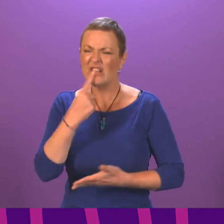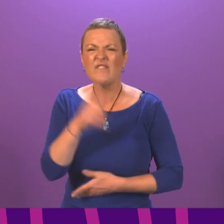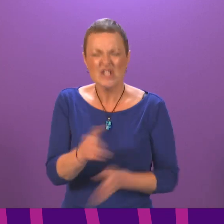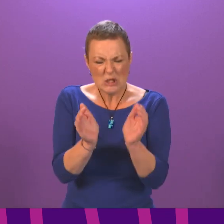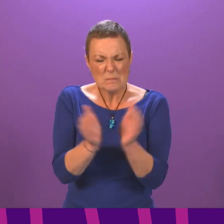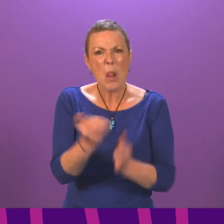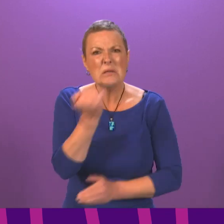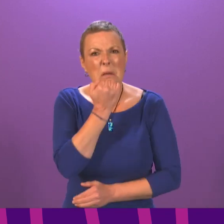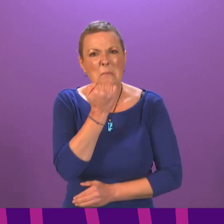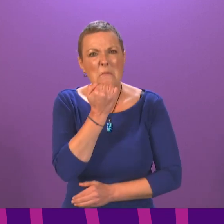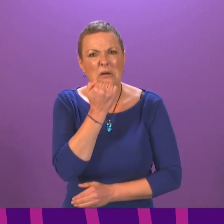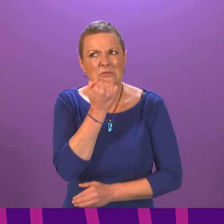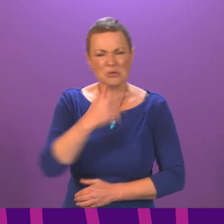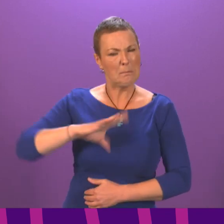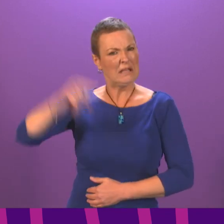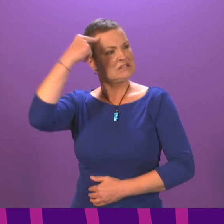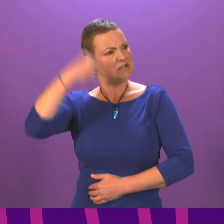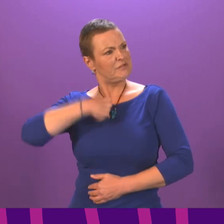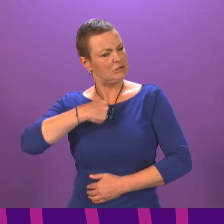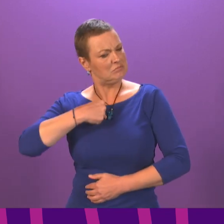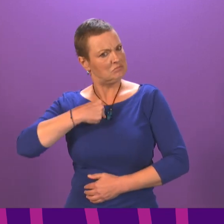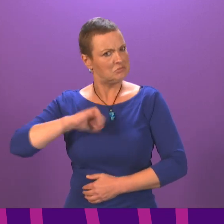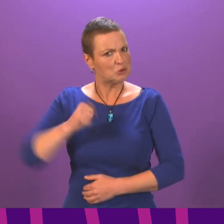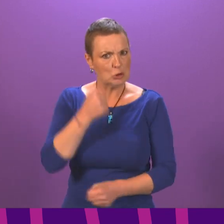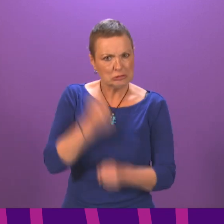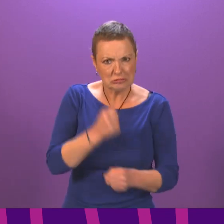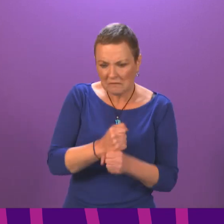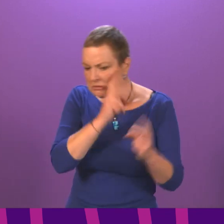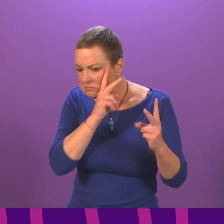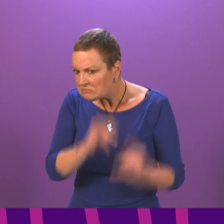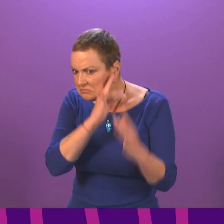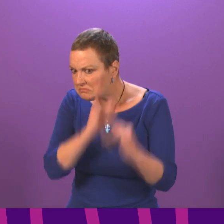make sense for the Government to monitor the number of Covid-positive and untested patients